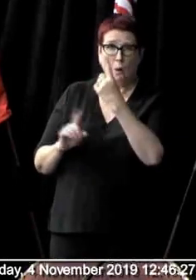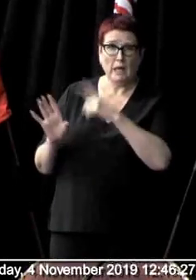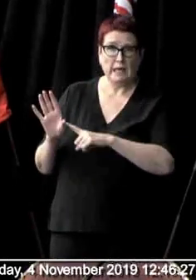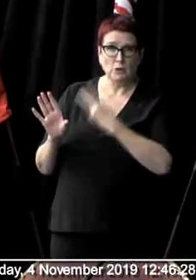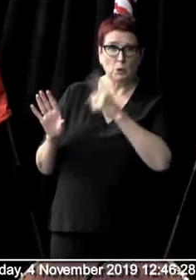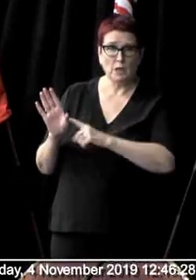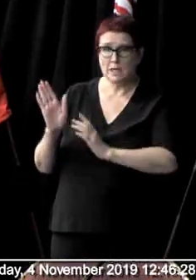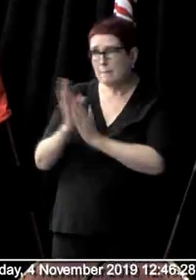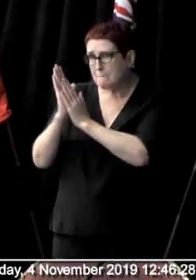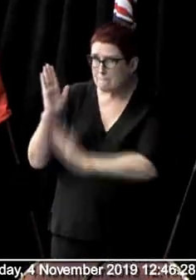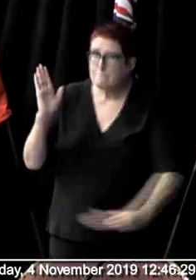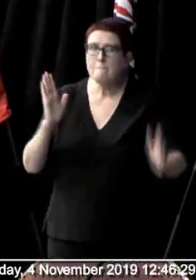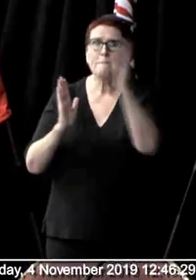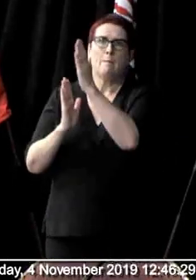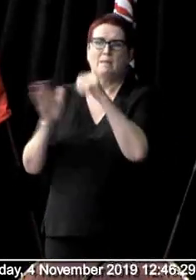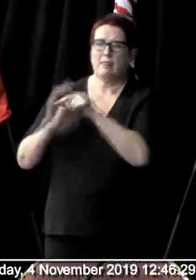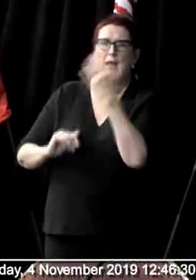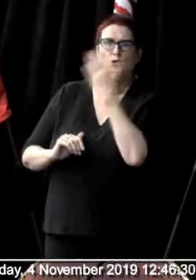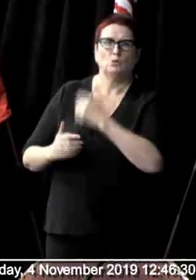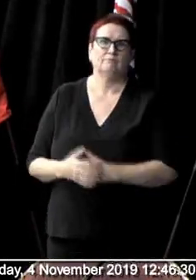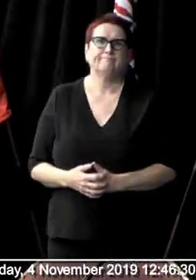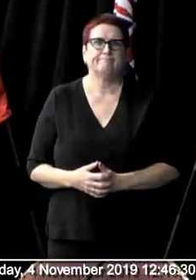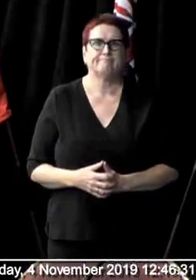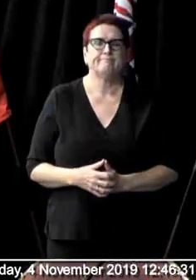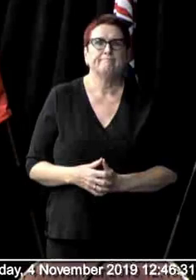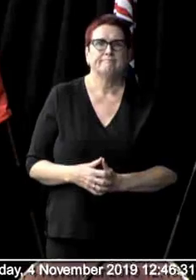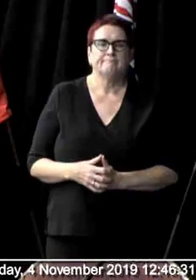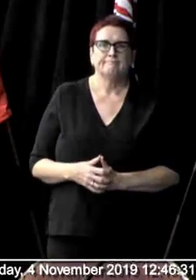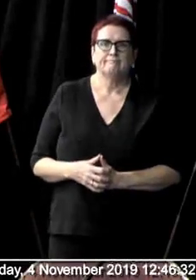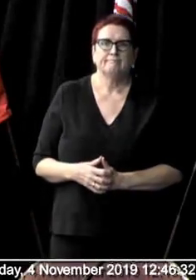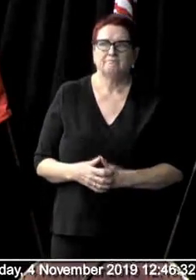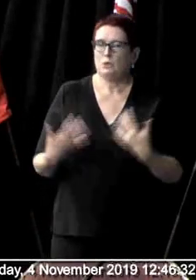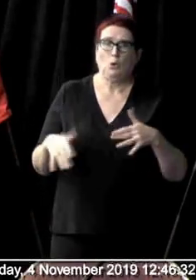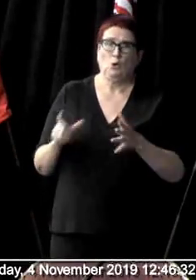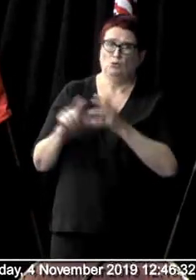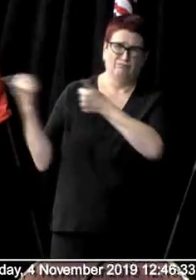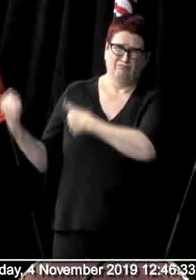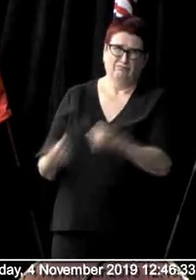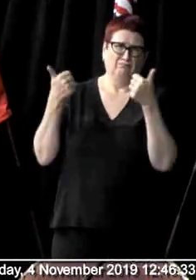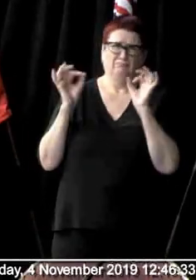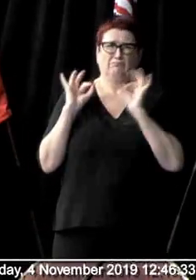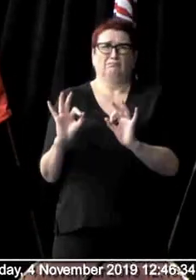level of work since she has been at that school. Okay. She’s, you know, doing really well. Alright.